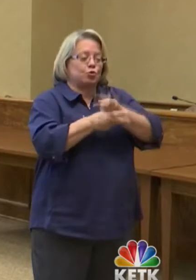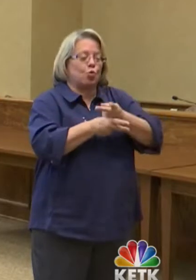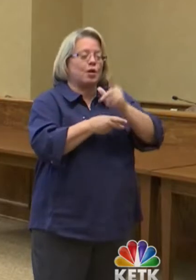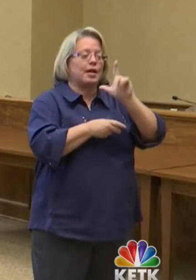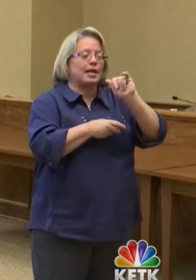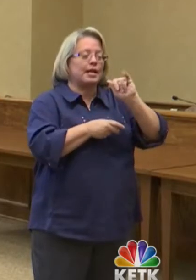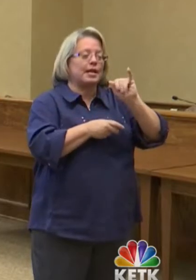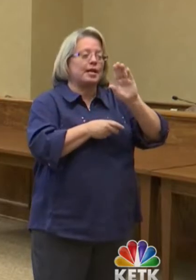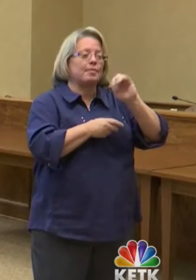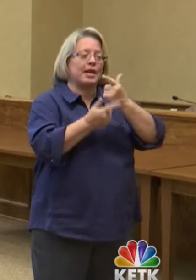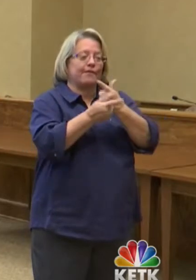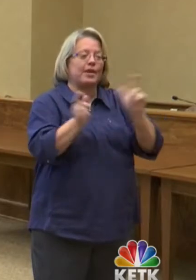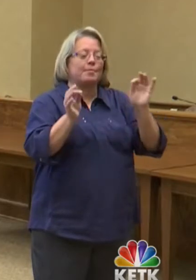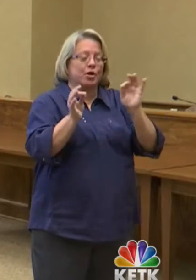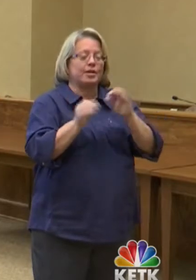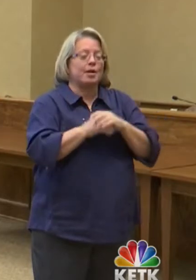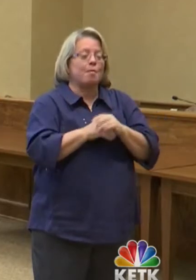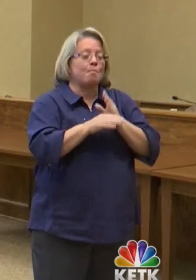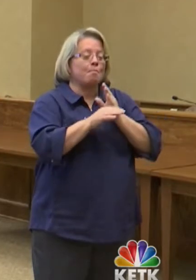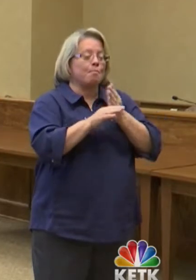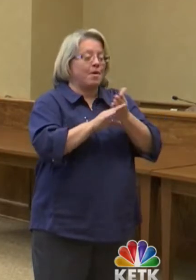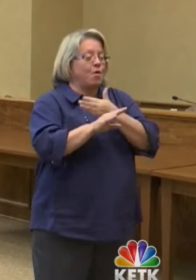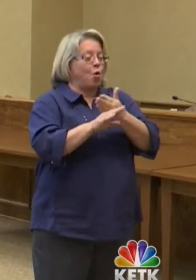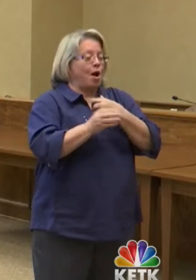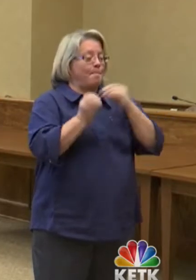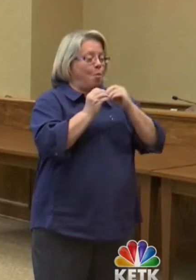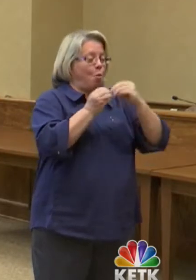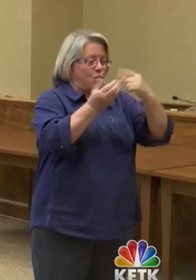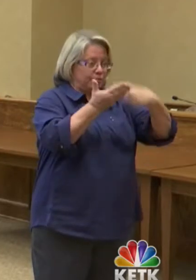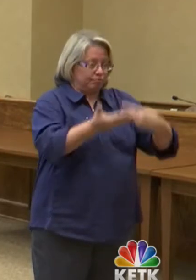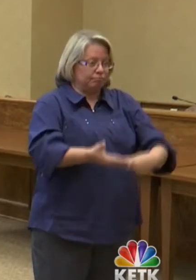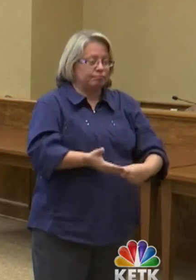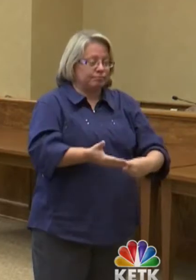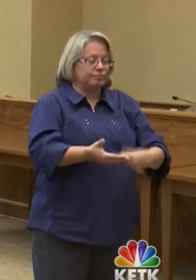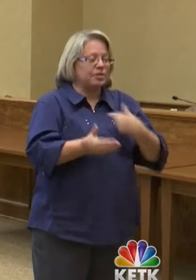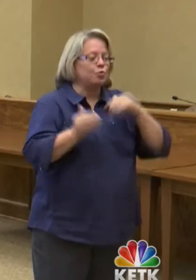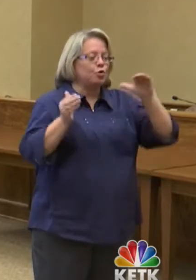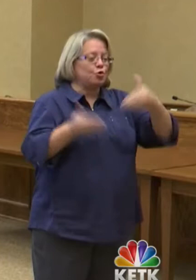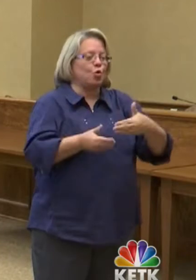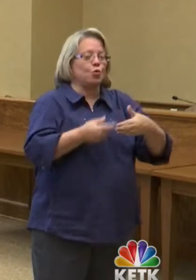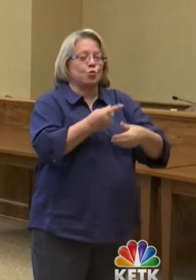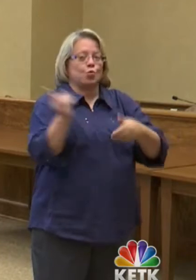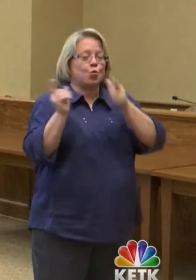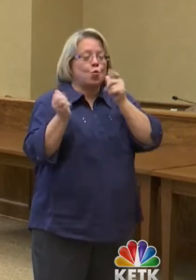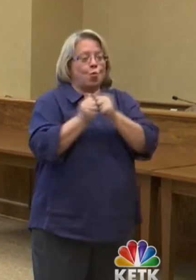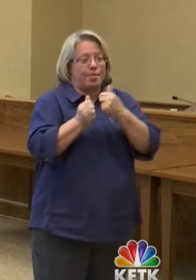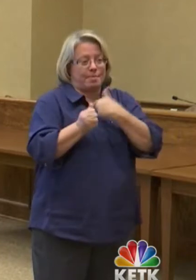ABOUT THE STATUS AND MATTERS. LET'S NOT LOSE PERSPECTIVE ABOUT WHAT IS REALLY IMPORTANT. THROUGH ALL OF THIS.